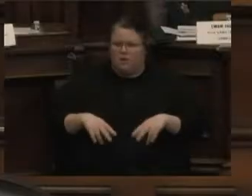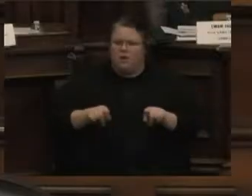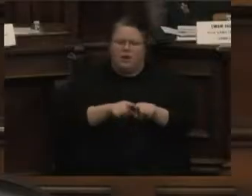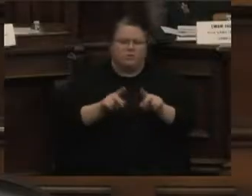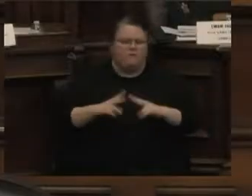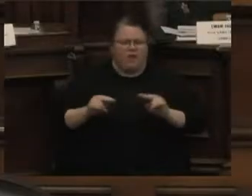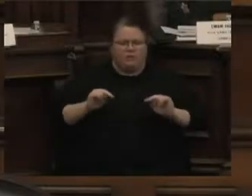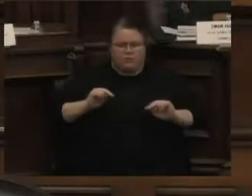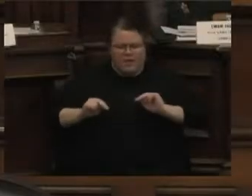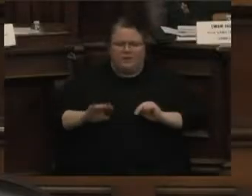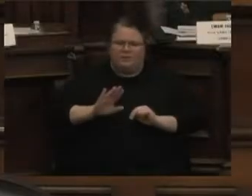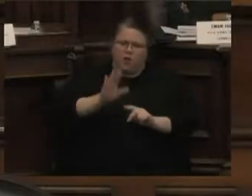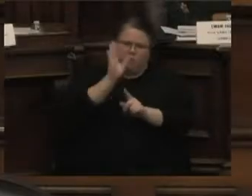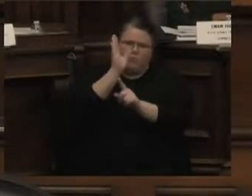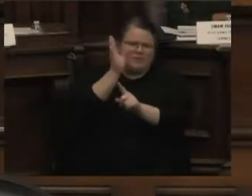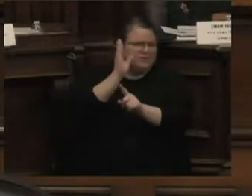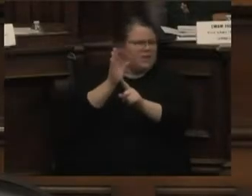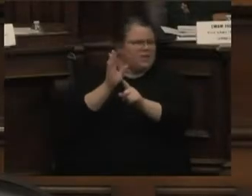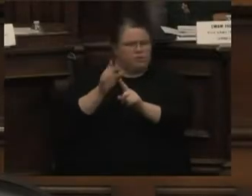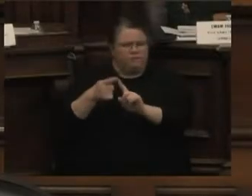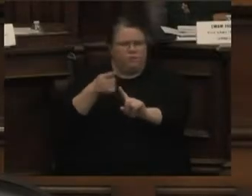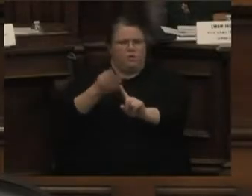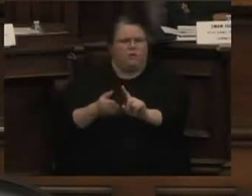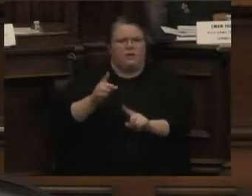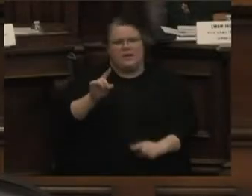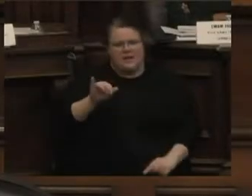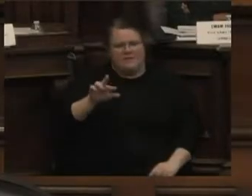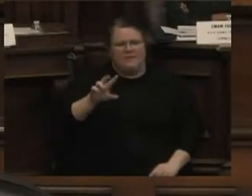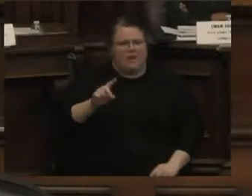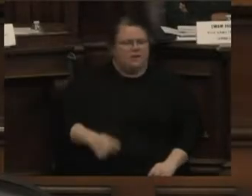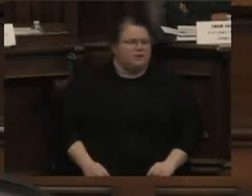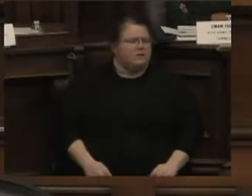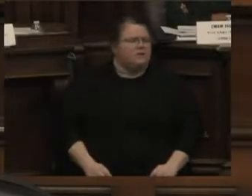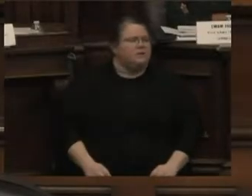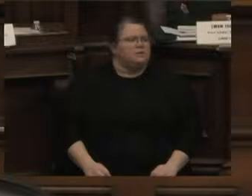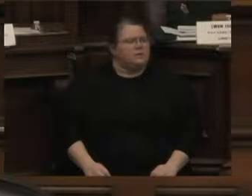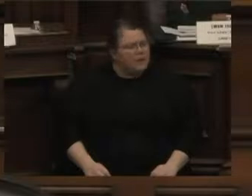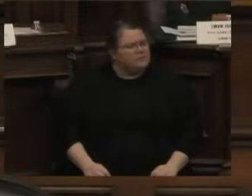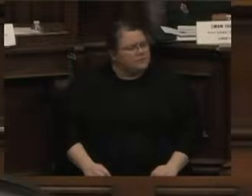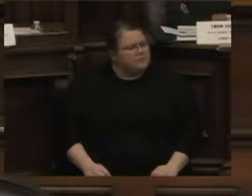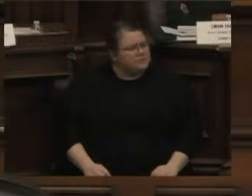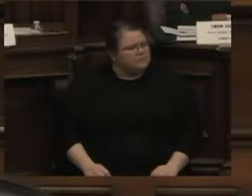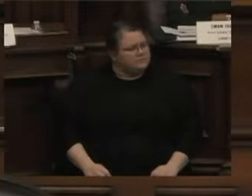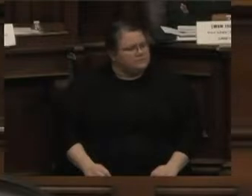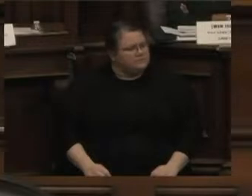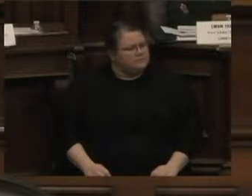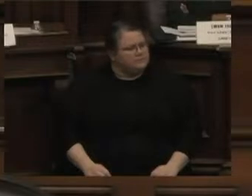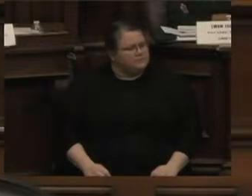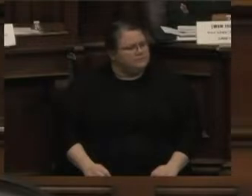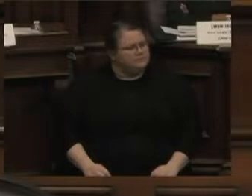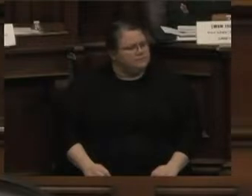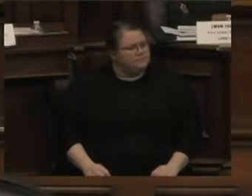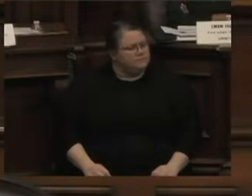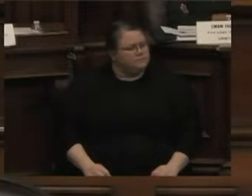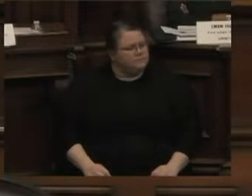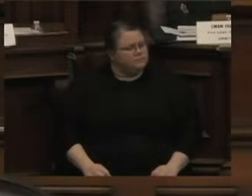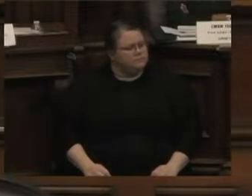objective in their review and very, very objective in their